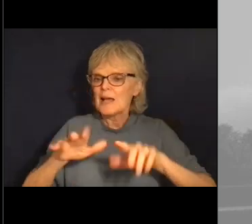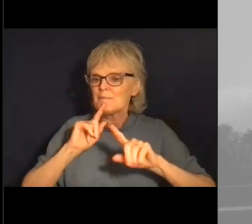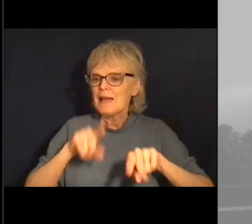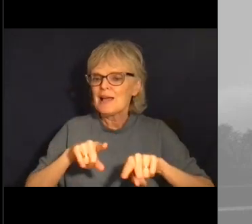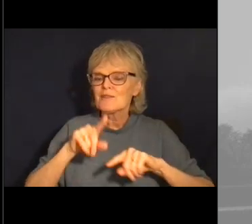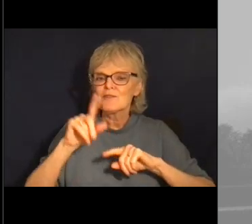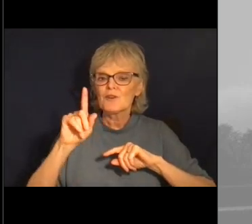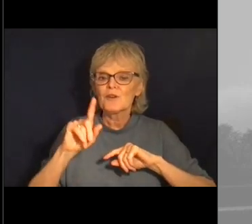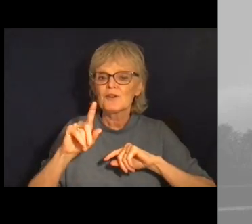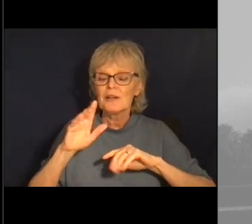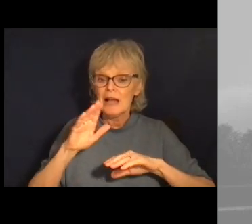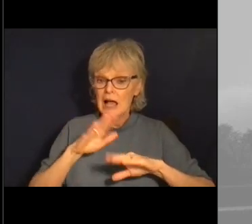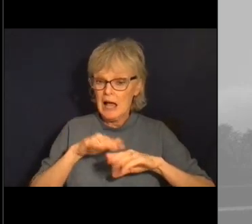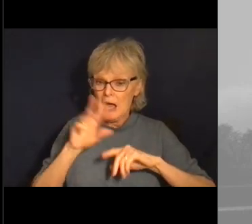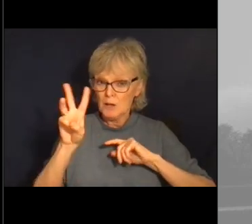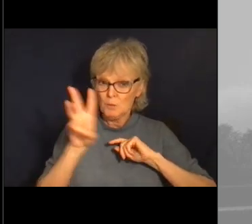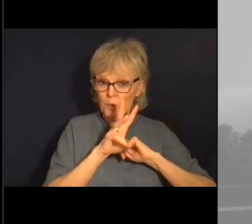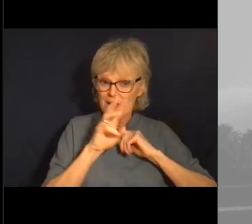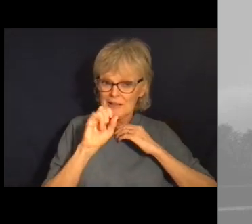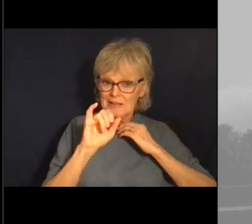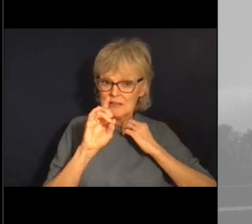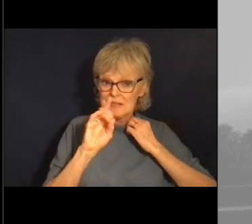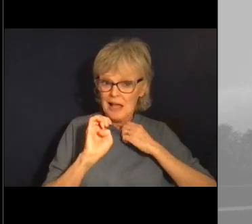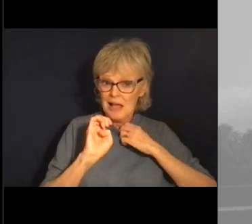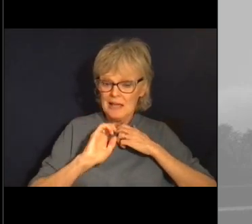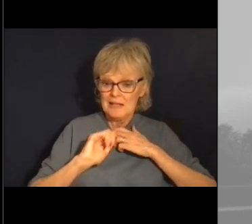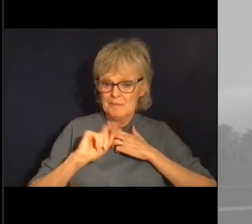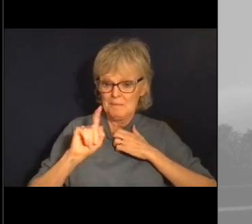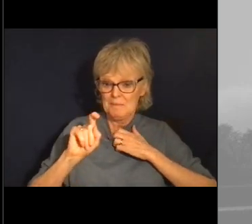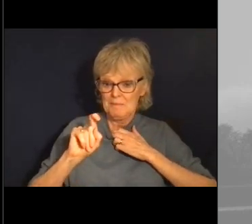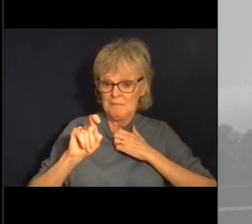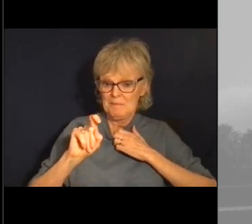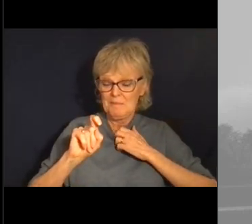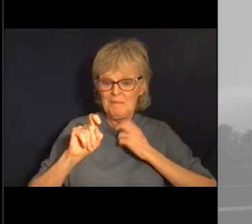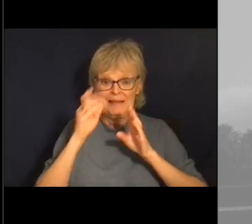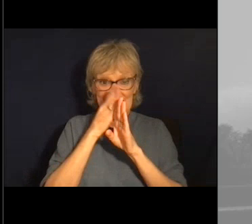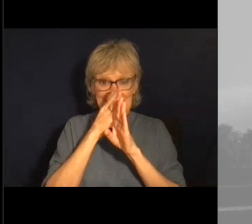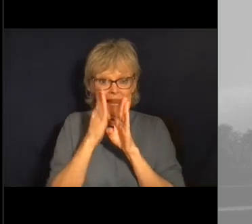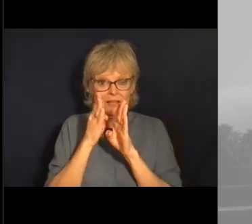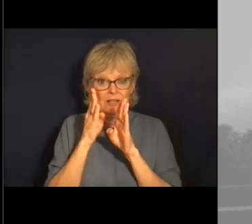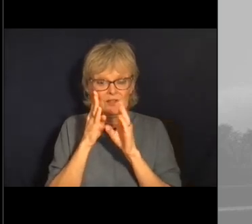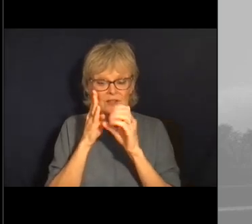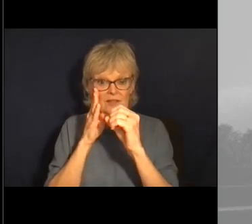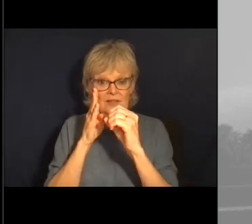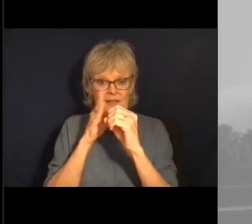On the west side. I'm... Next to the eye. Around the eye.